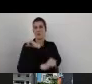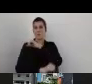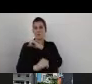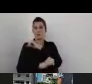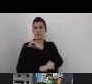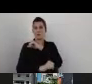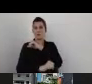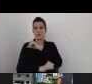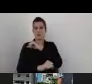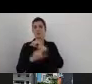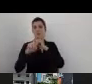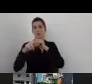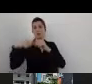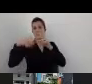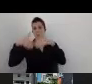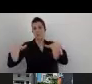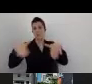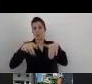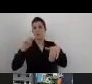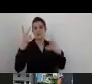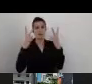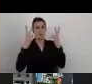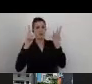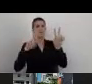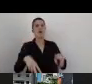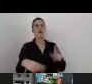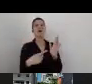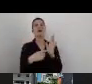It was really important because in the end it could give